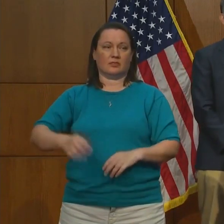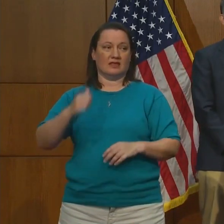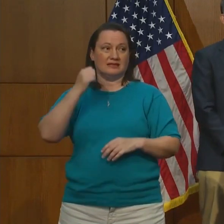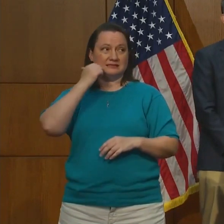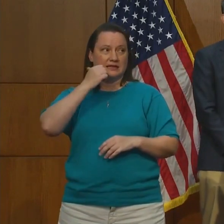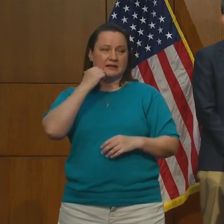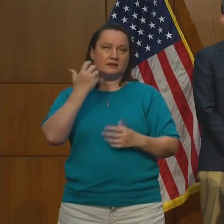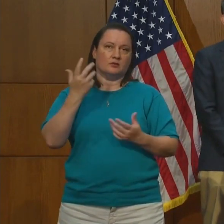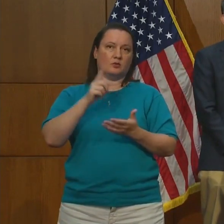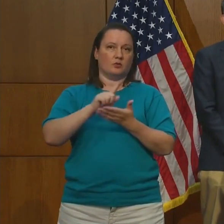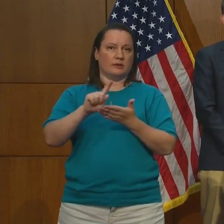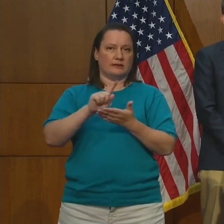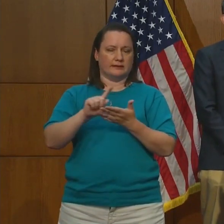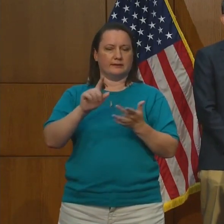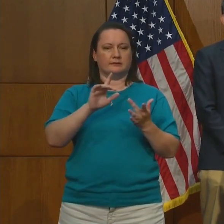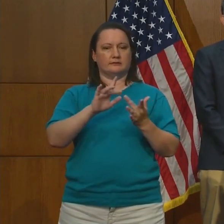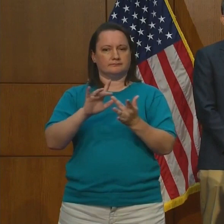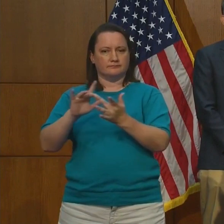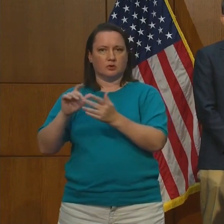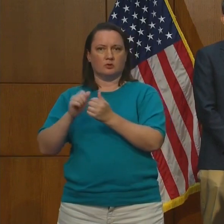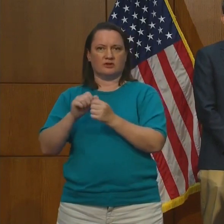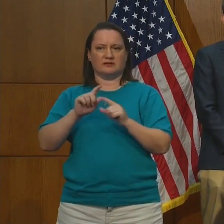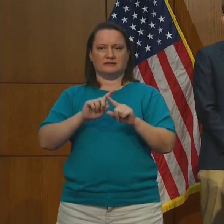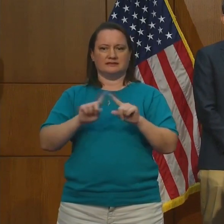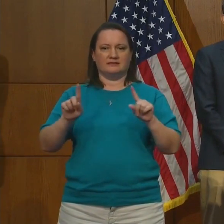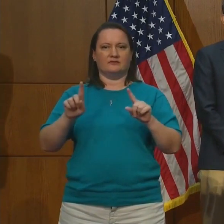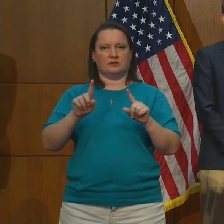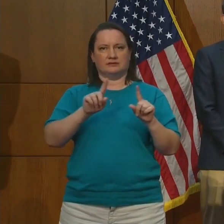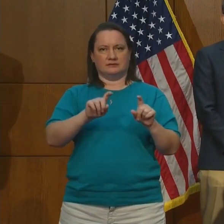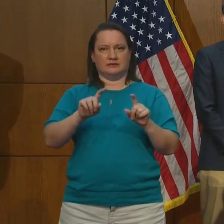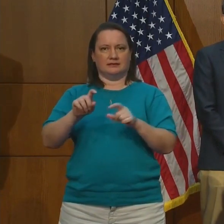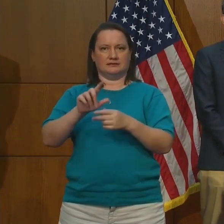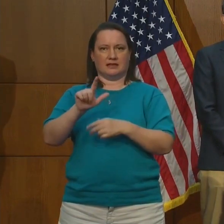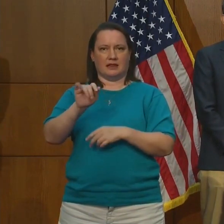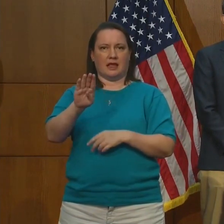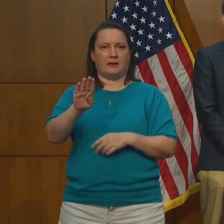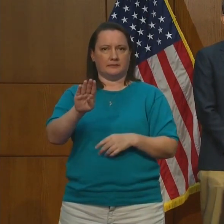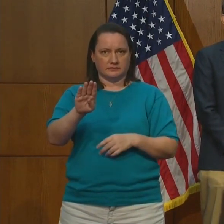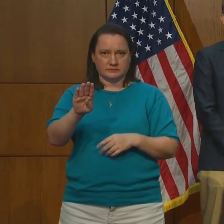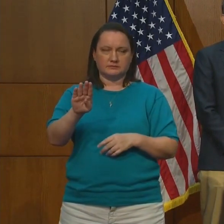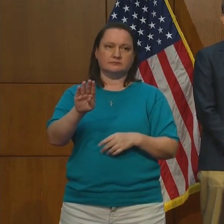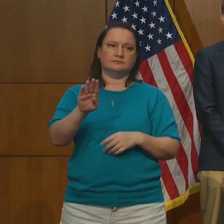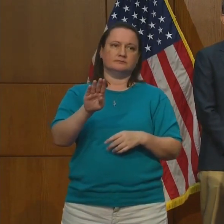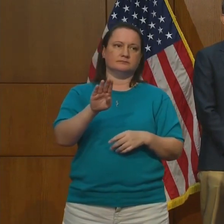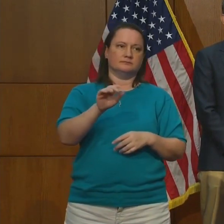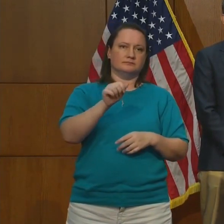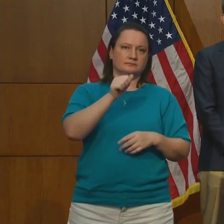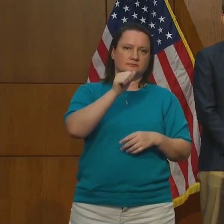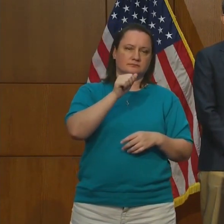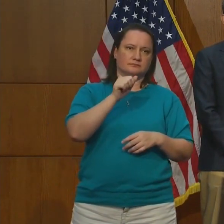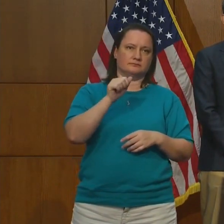COULD. I'LL BE GLAD TO DO. WE ARE HAVE A- I'VE DATE IT DAILY CERTAINLY WEEKLY- CONTACT WITH